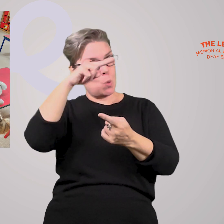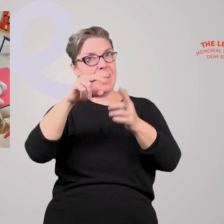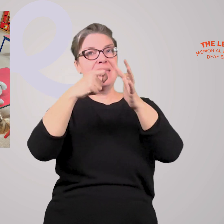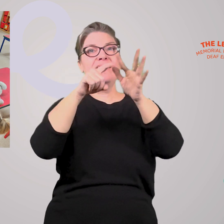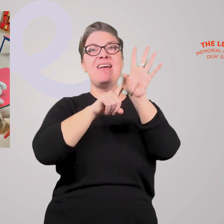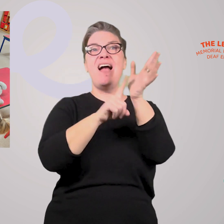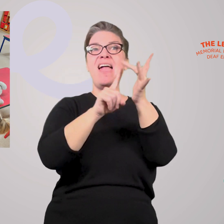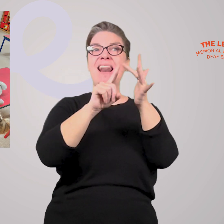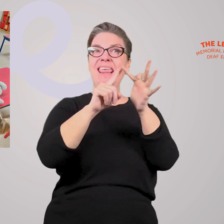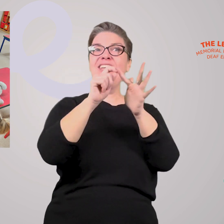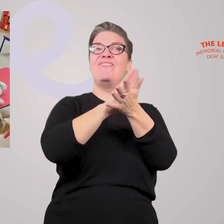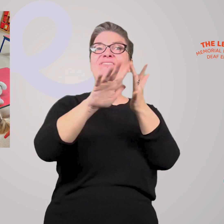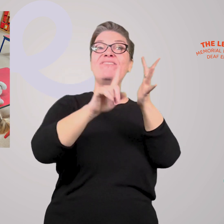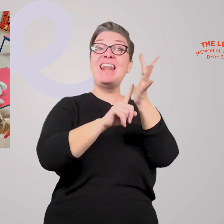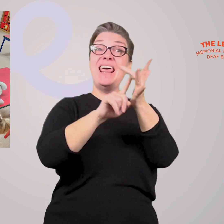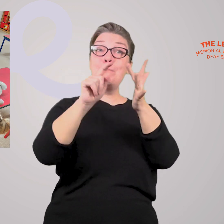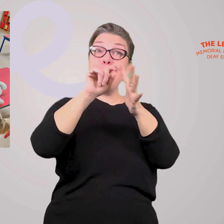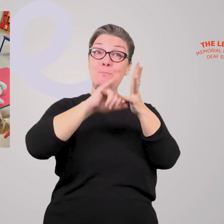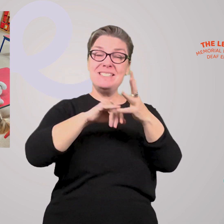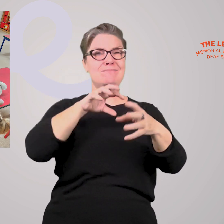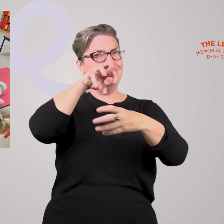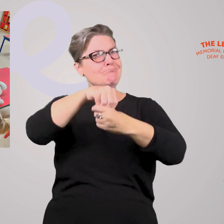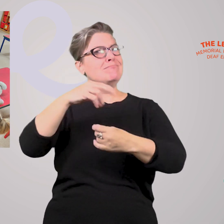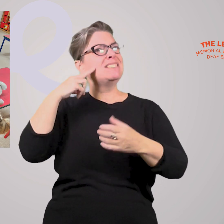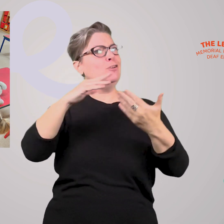They have appointed a Deaf Mentor, Kylie Phillips,